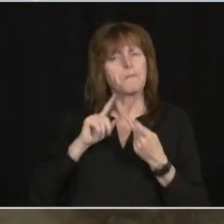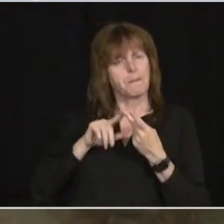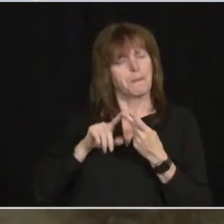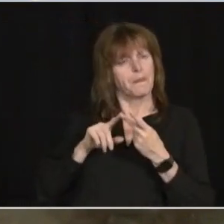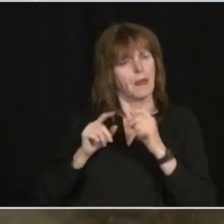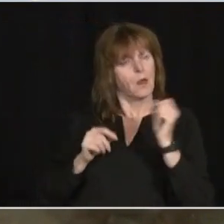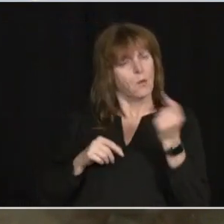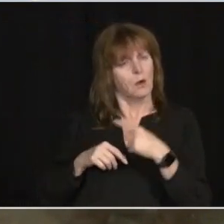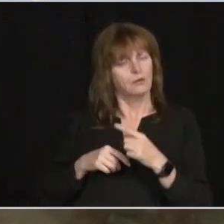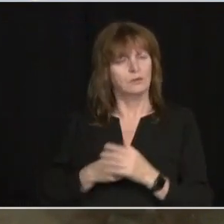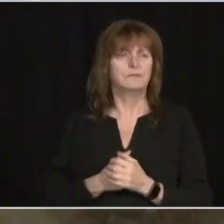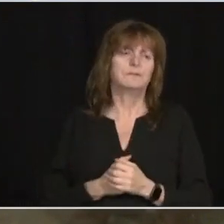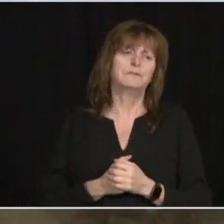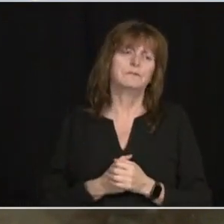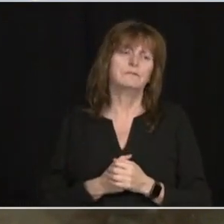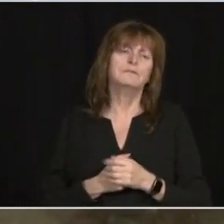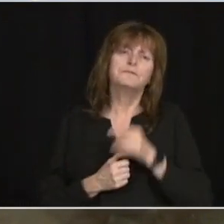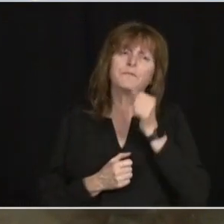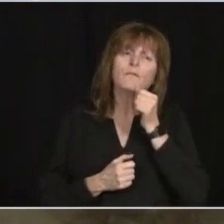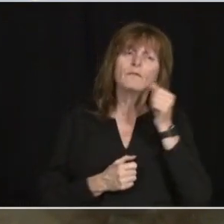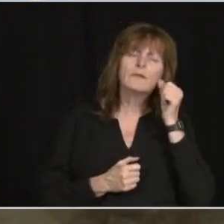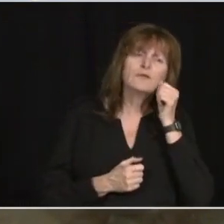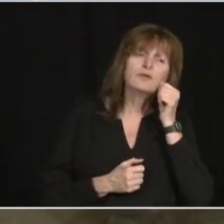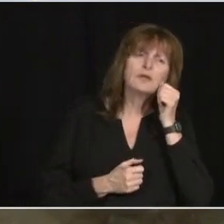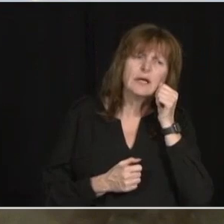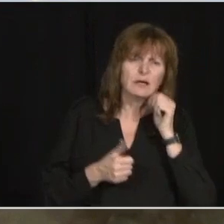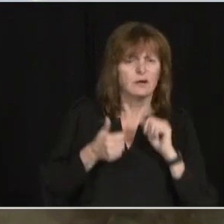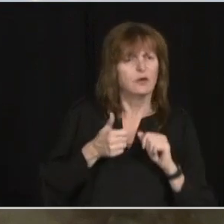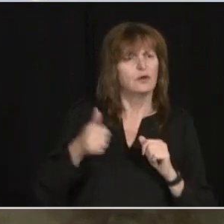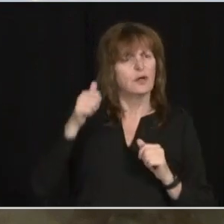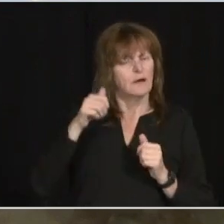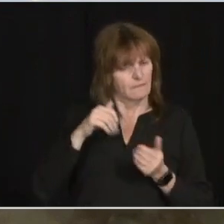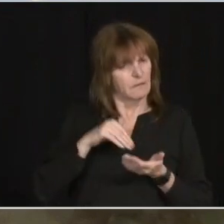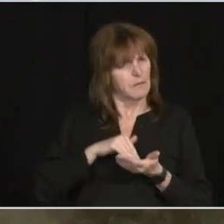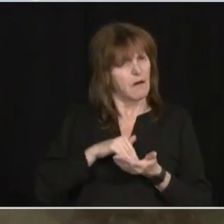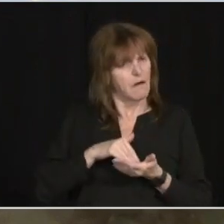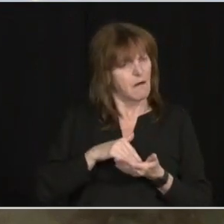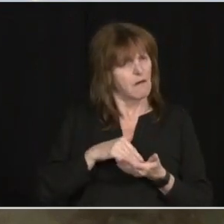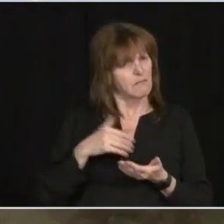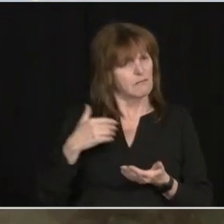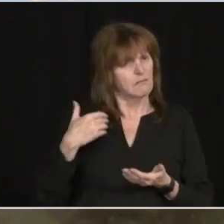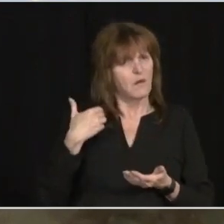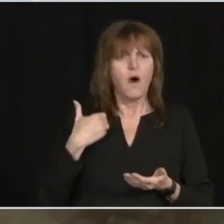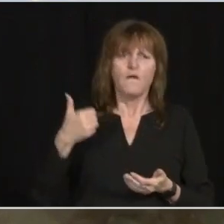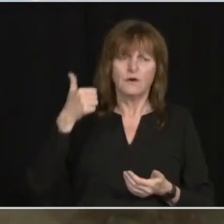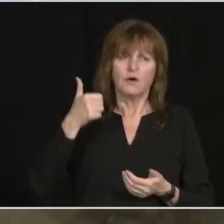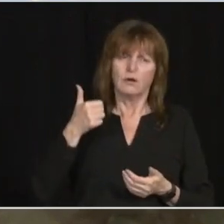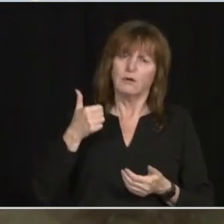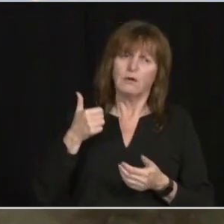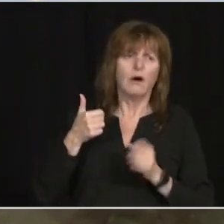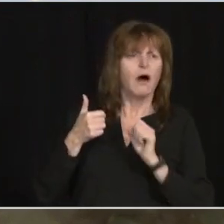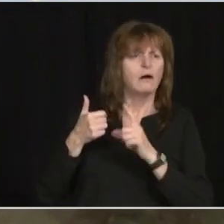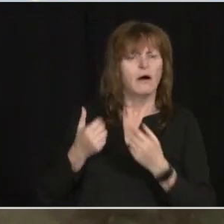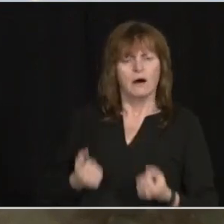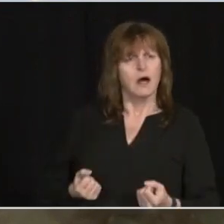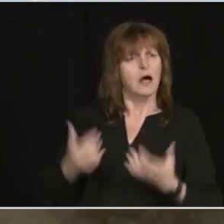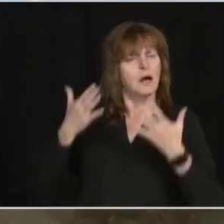Minister, I'll follow up with you. Yesterday I asked the Chief Medical Officer of Health how many residents who were COVID-19